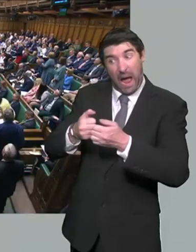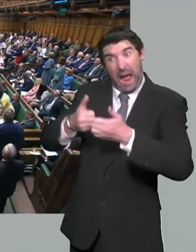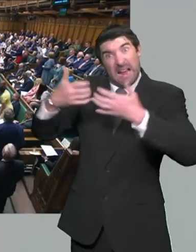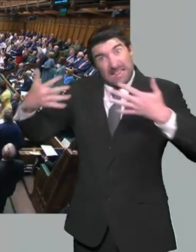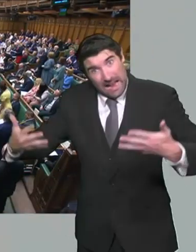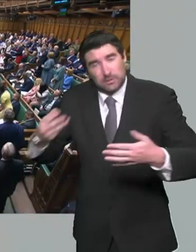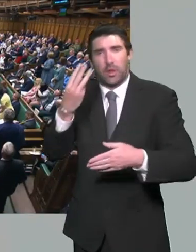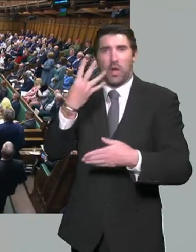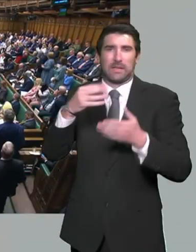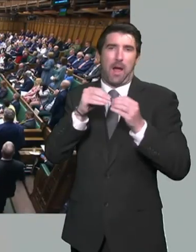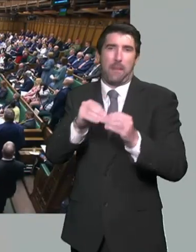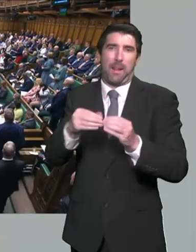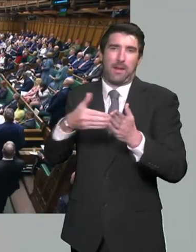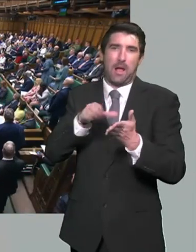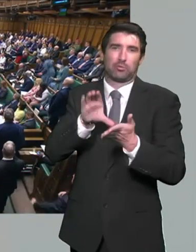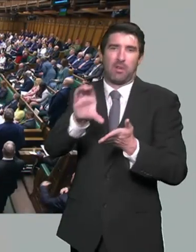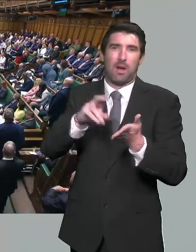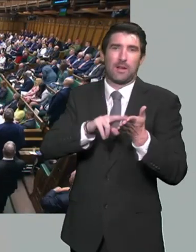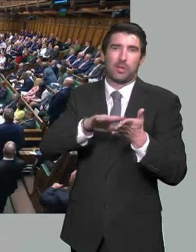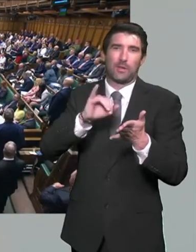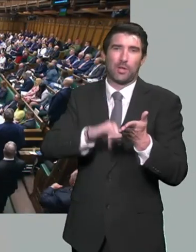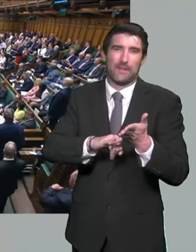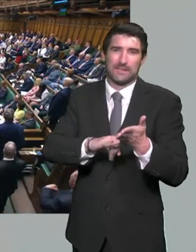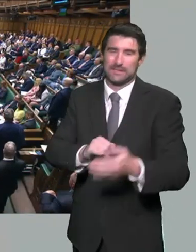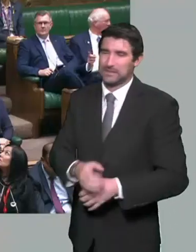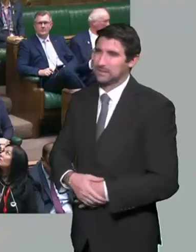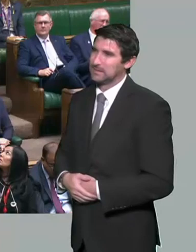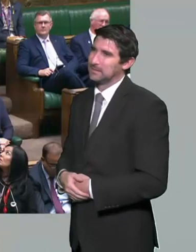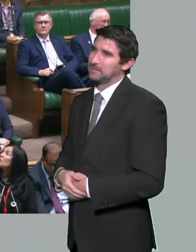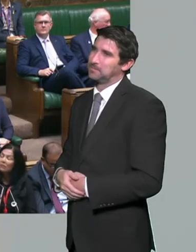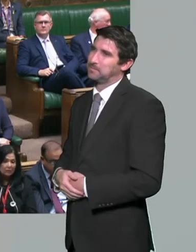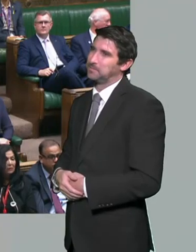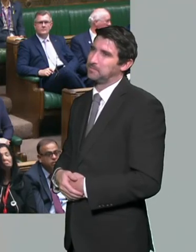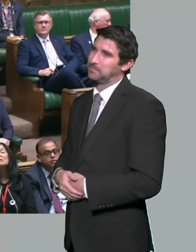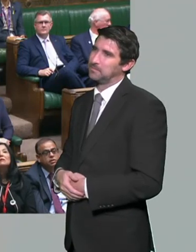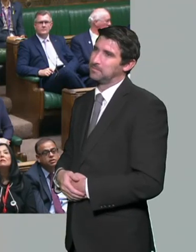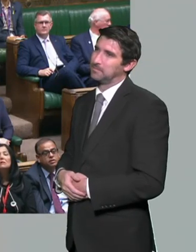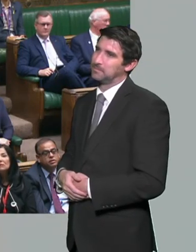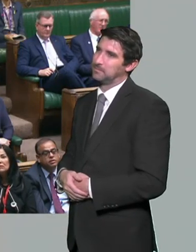Mrs Emma Lewell-Buck (South Shields) (Lab) My constituent Mr Singh’s identity has been stolen.